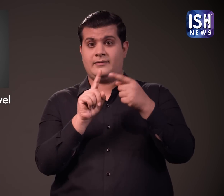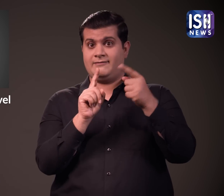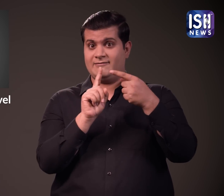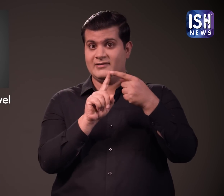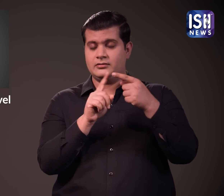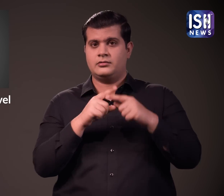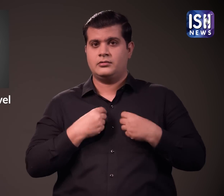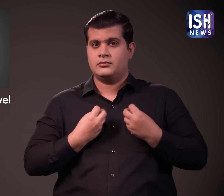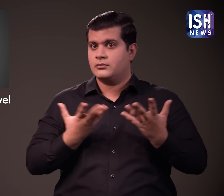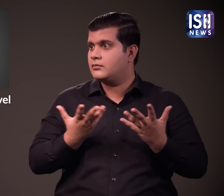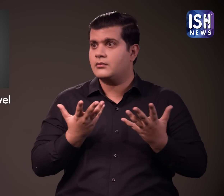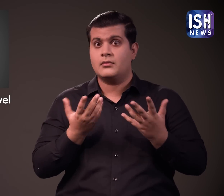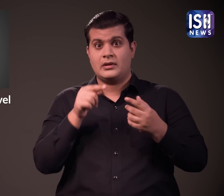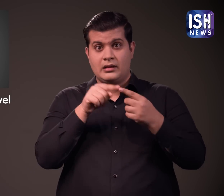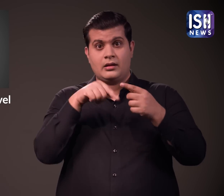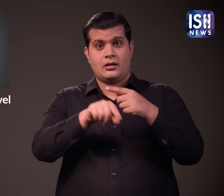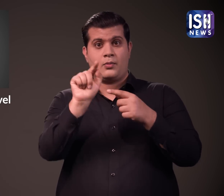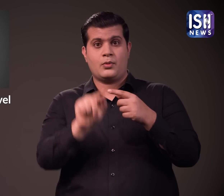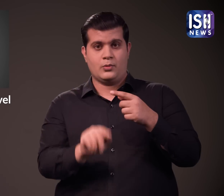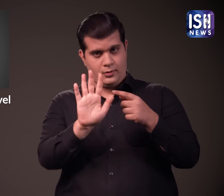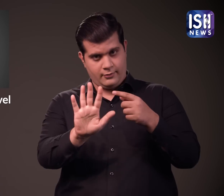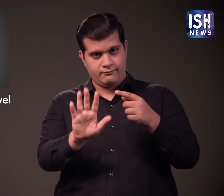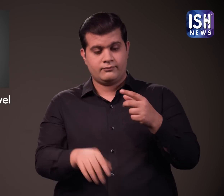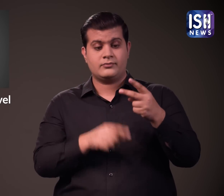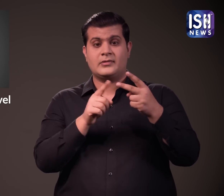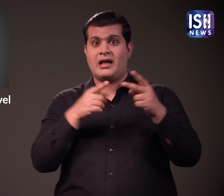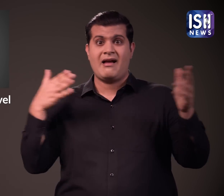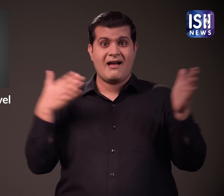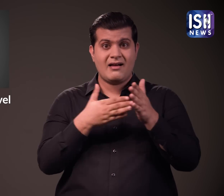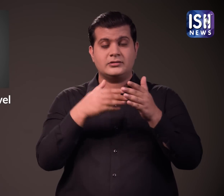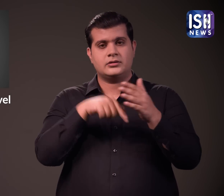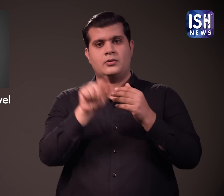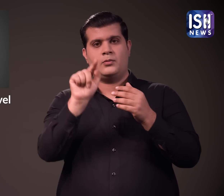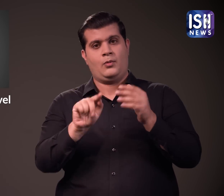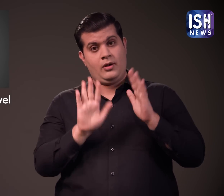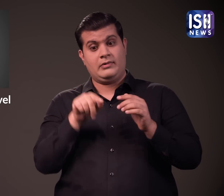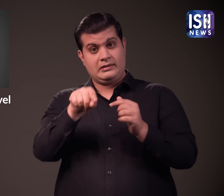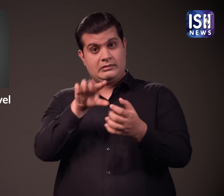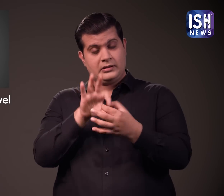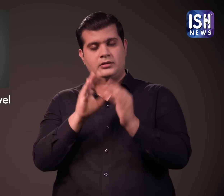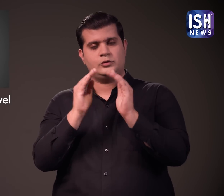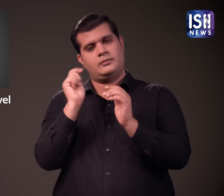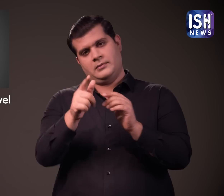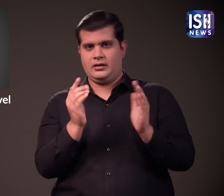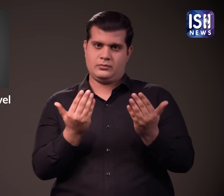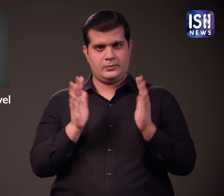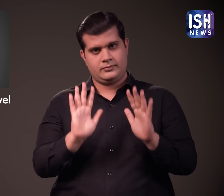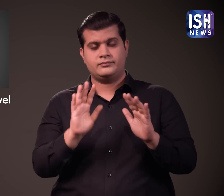Untoward incident & Accidents are covered under insurance covers.